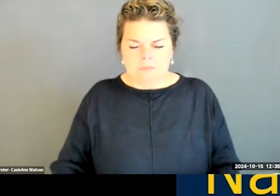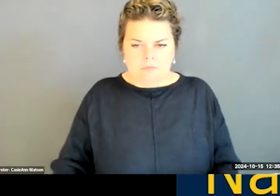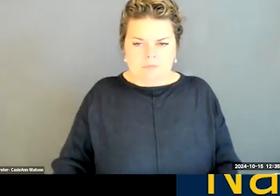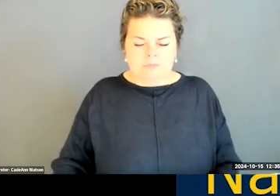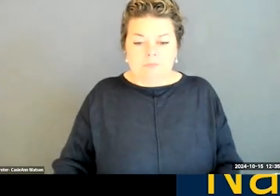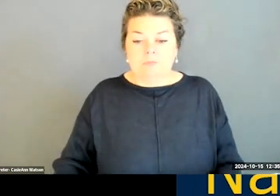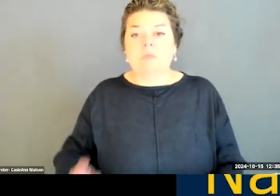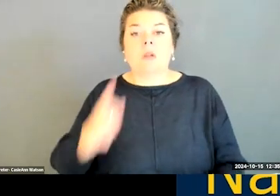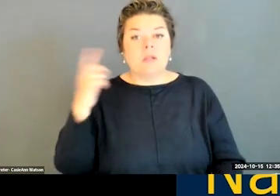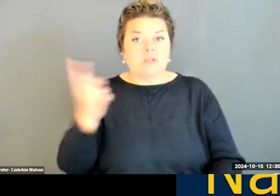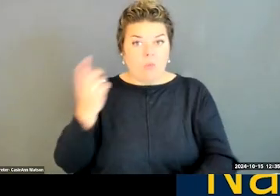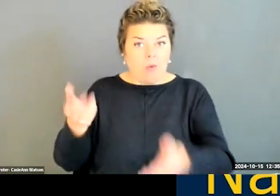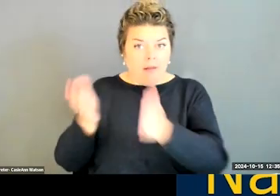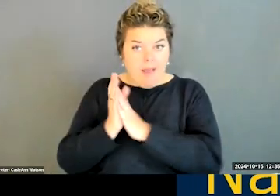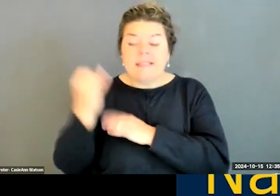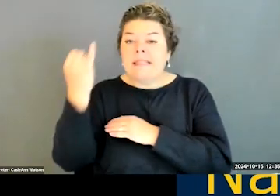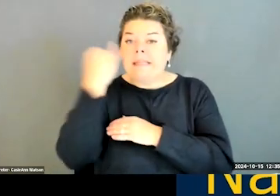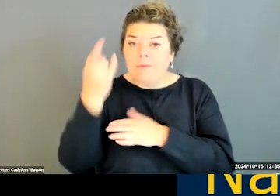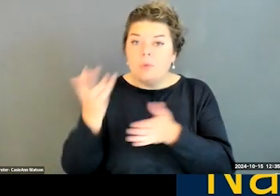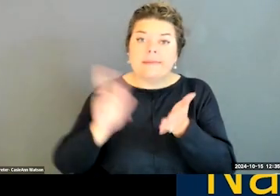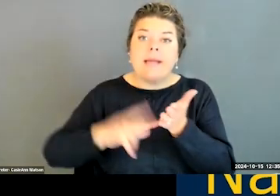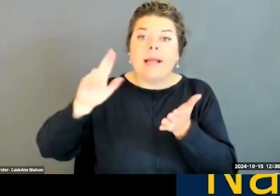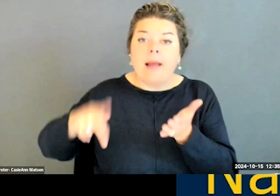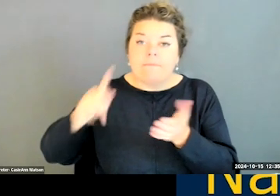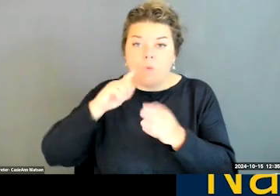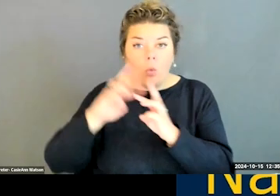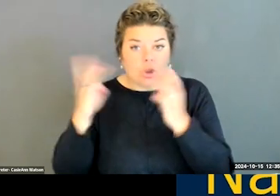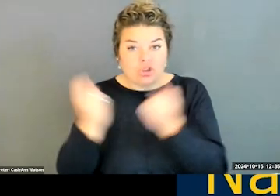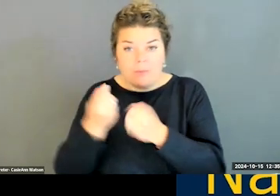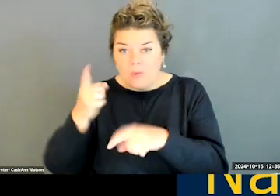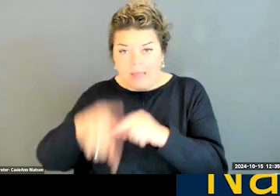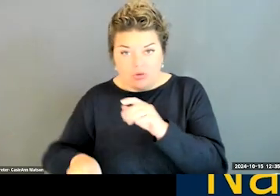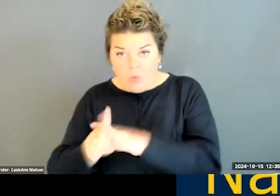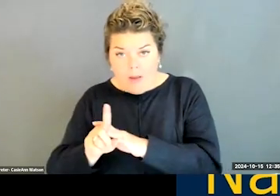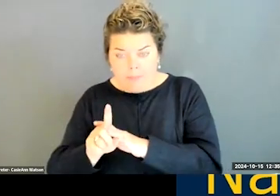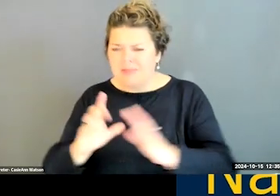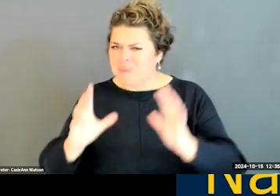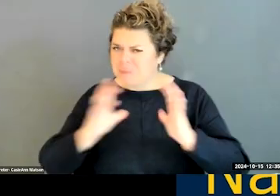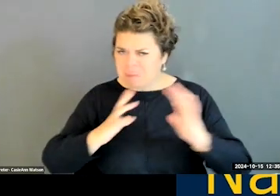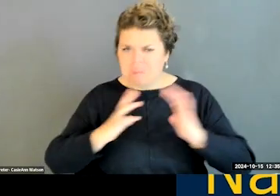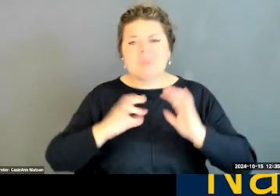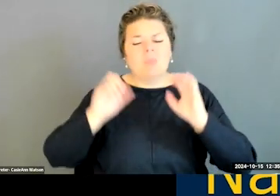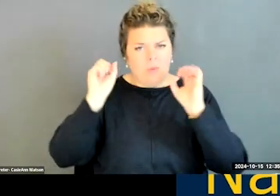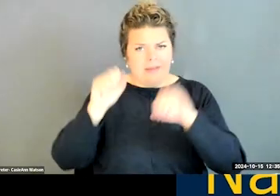Someone has asked if they sign up for the workshop but can't attend. Yes, you will absolutely get the slide deck